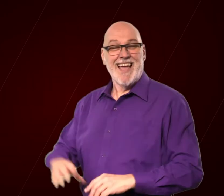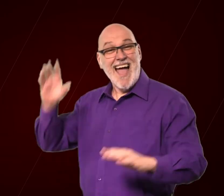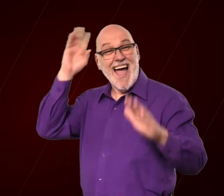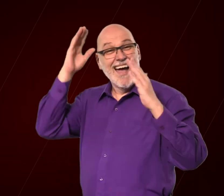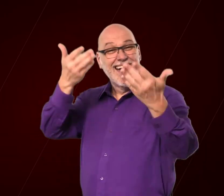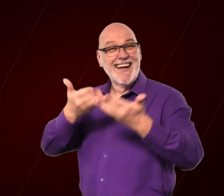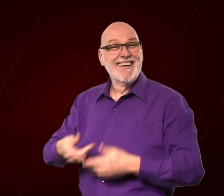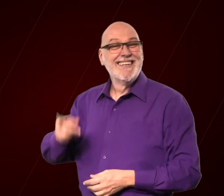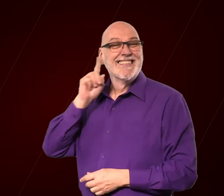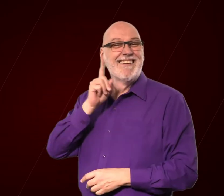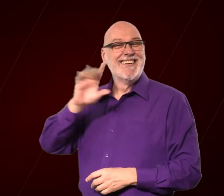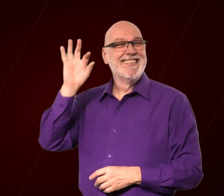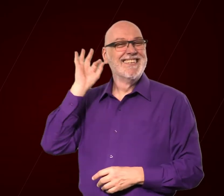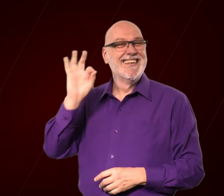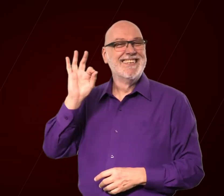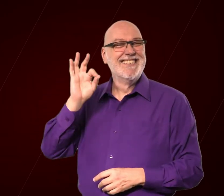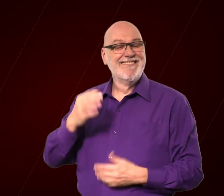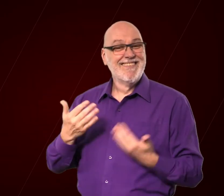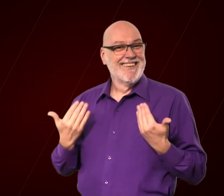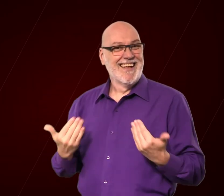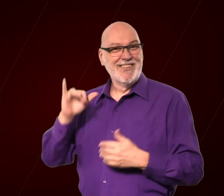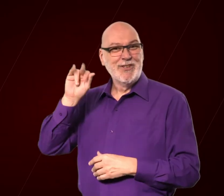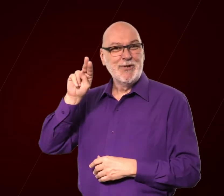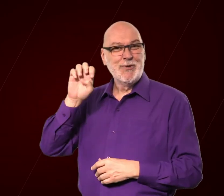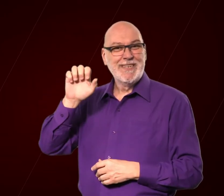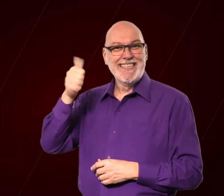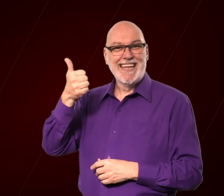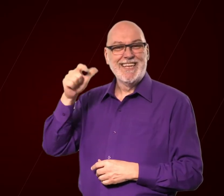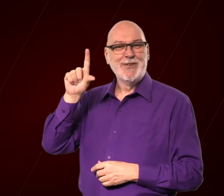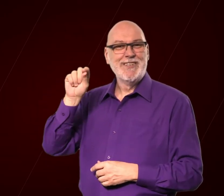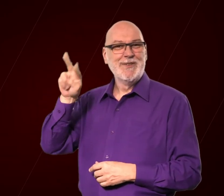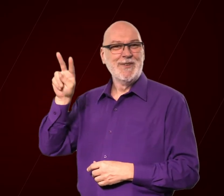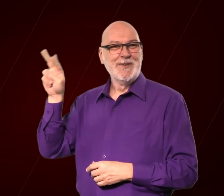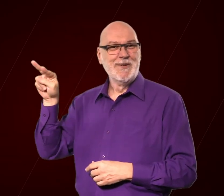[Anselmo]: Hello! This is DeafDots, 10 June 2022.